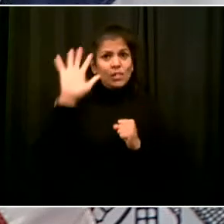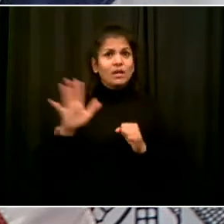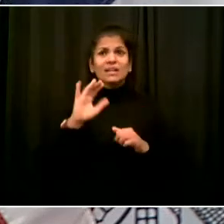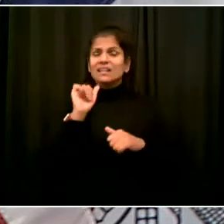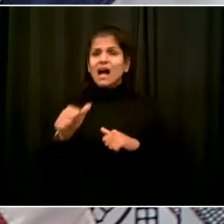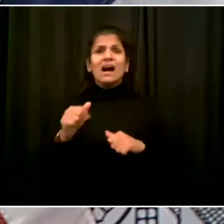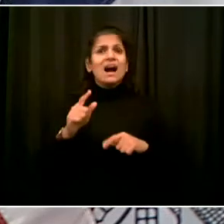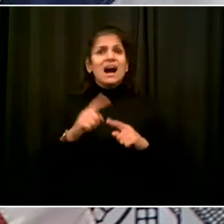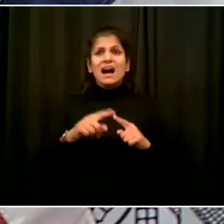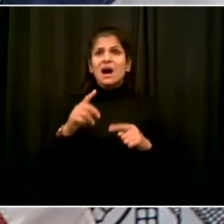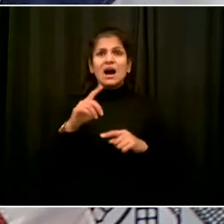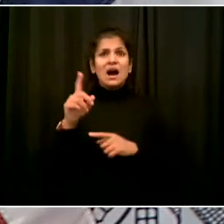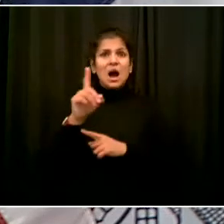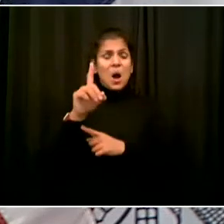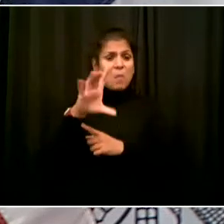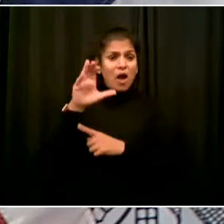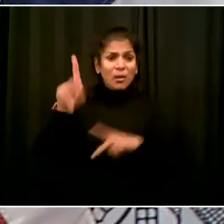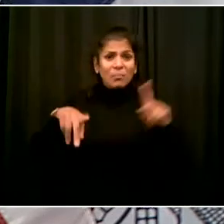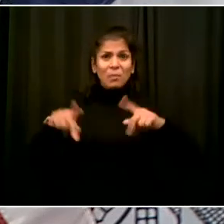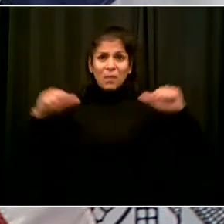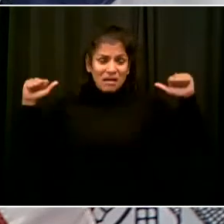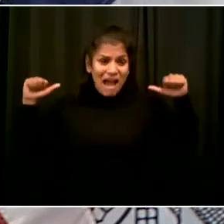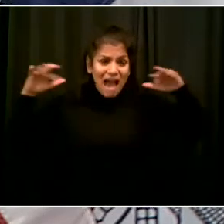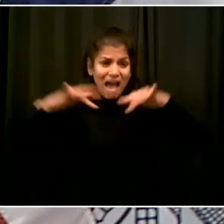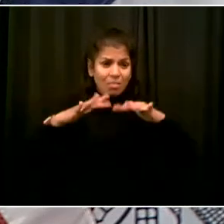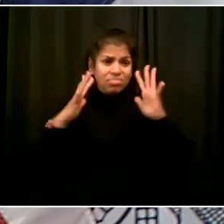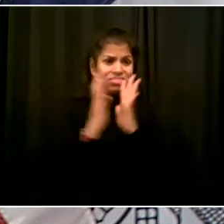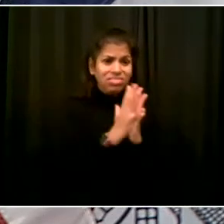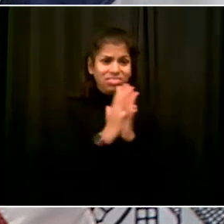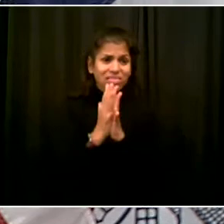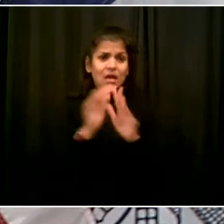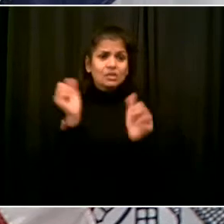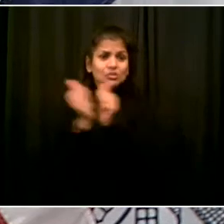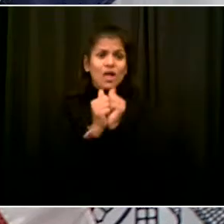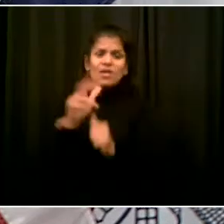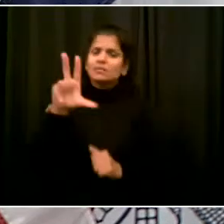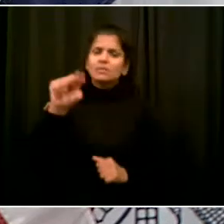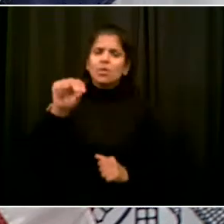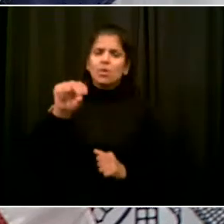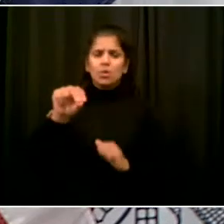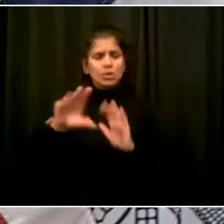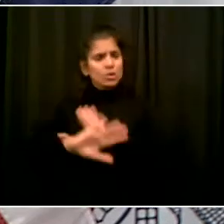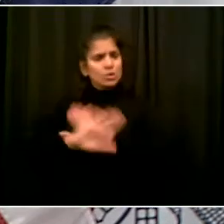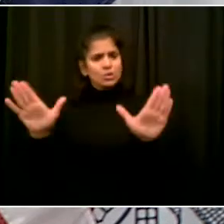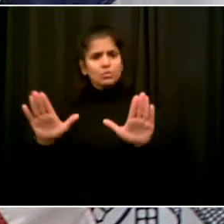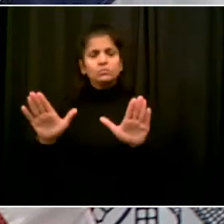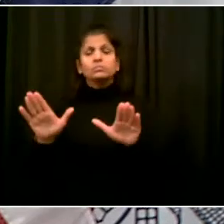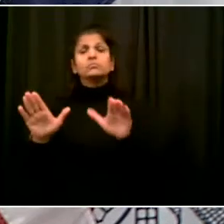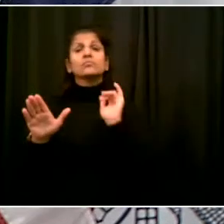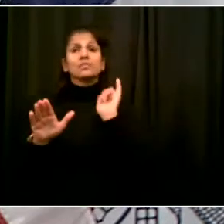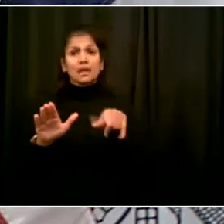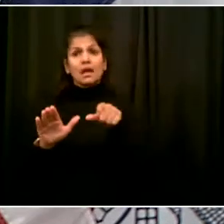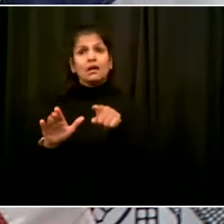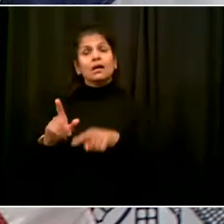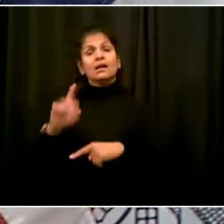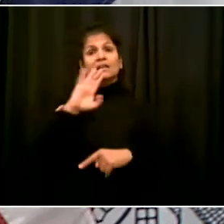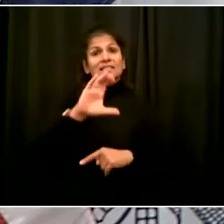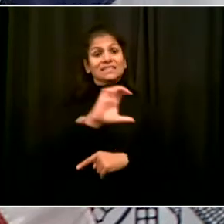AS IT GETS S COLDER AND COLDER PEOPLE ARE INDOORS BY THE HUNDREDS OR THE THOUSANDS. UNFORTUNATELY THAT IS A BREEDININGG RORONDU FOR COVID-19.